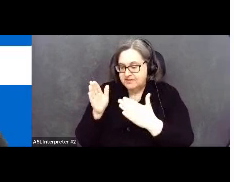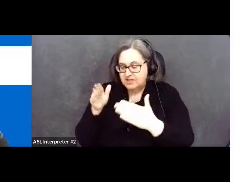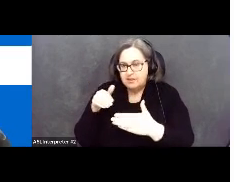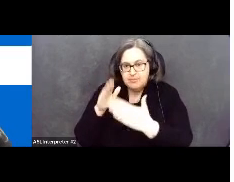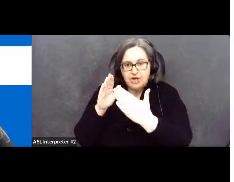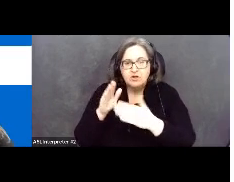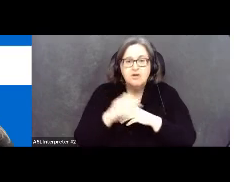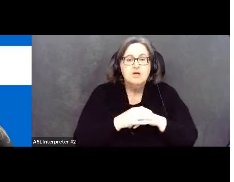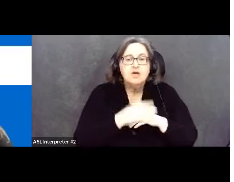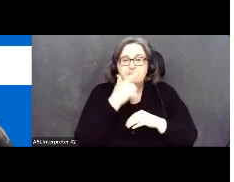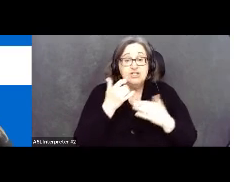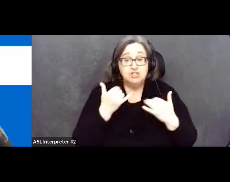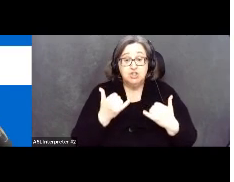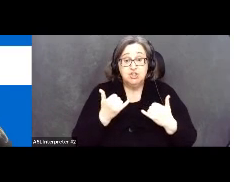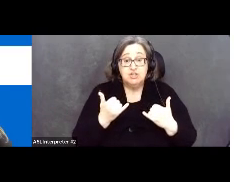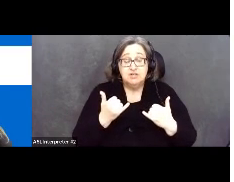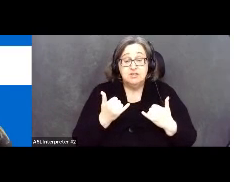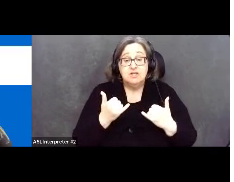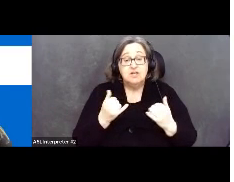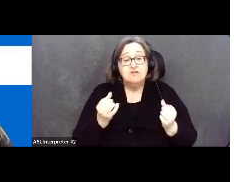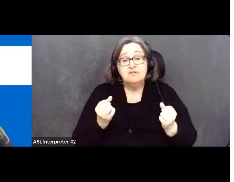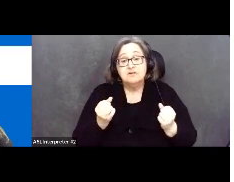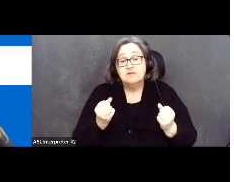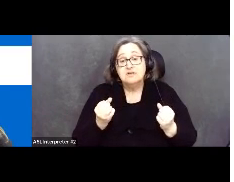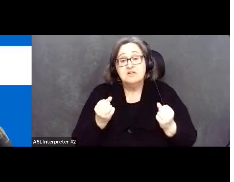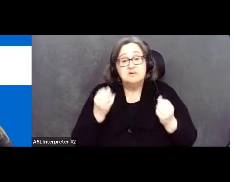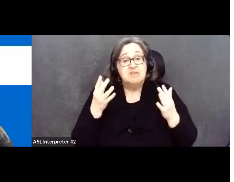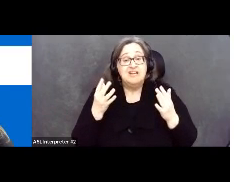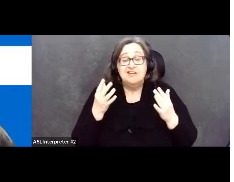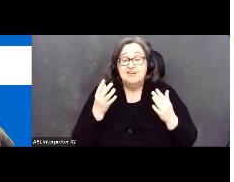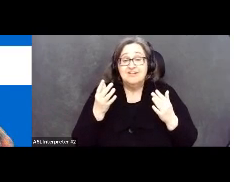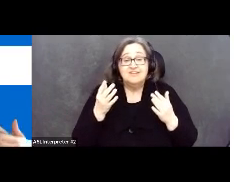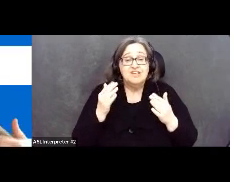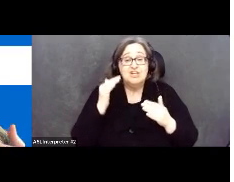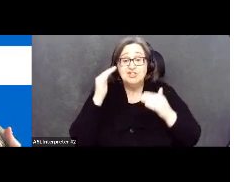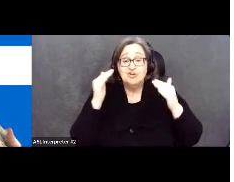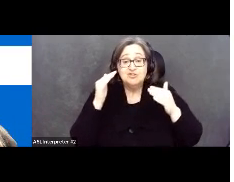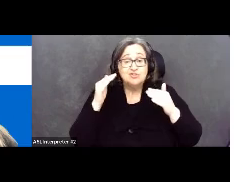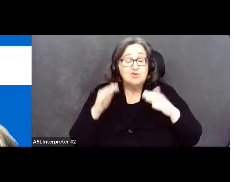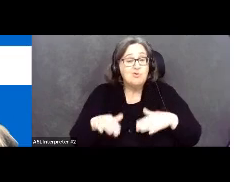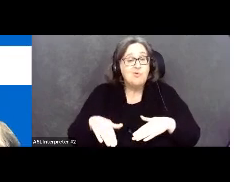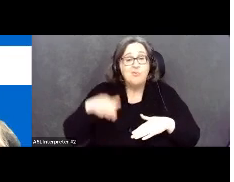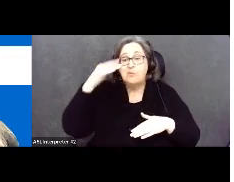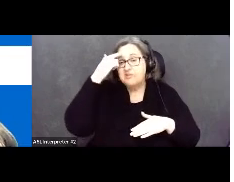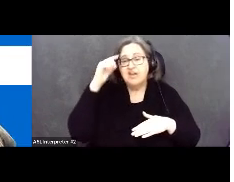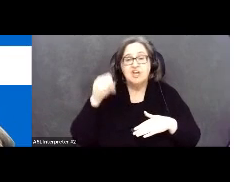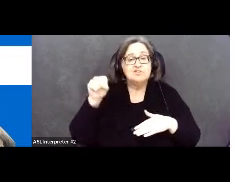Because currently, a lot of adults grew up thinking that concussions were not a big deal.